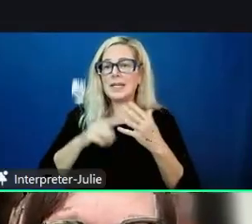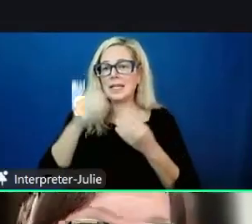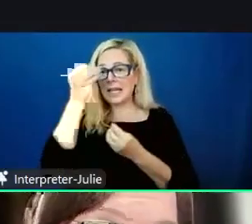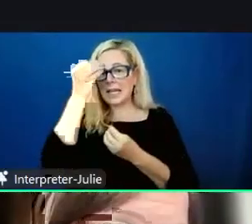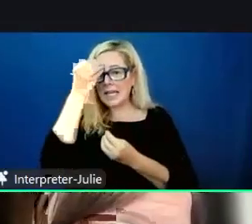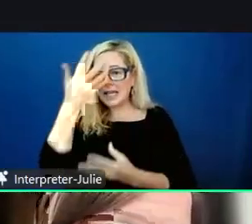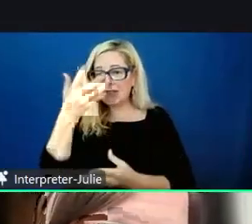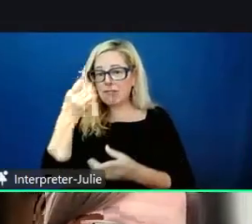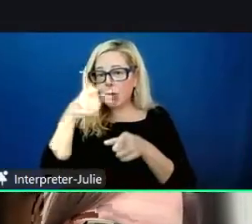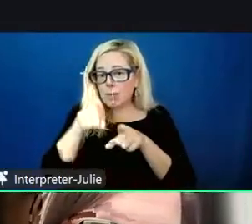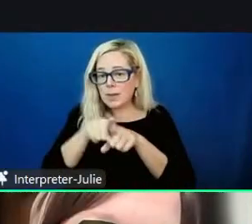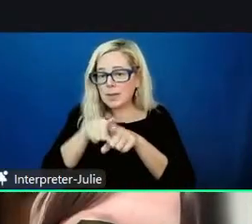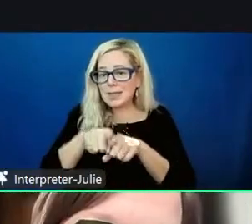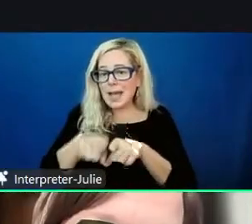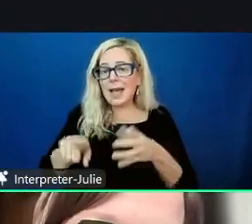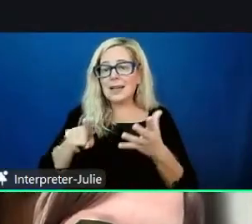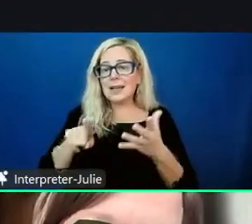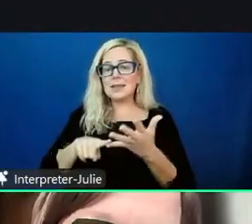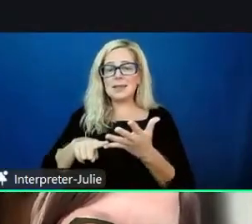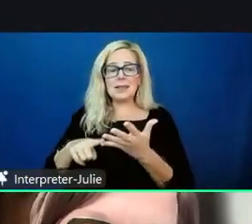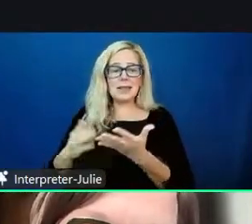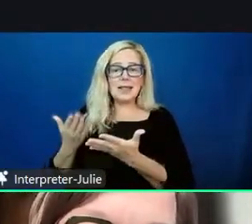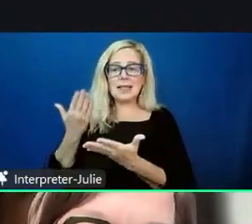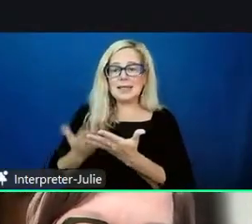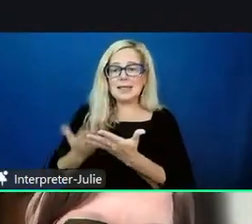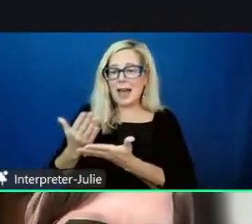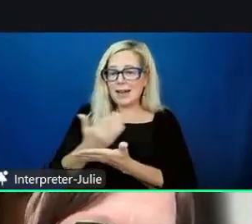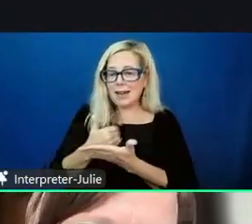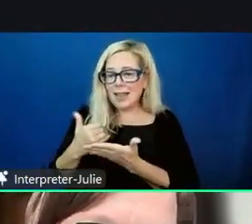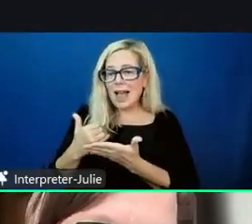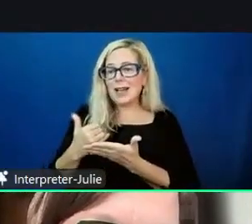data collection and use patient portals, research, et cetera.